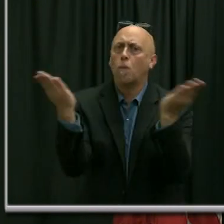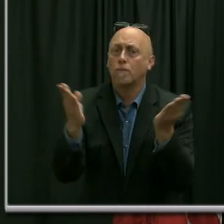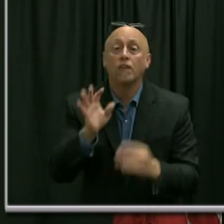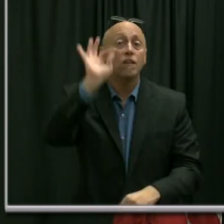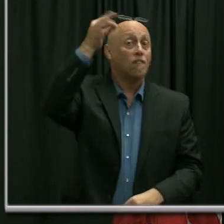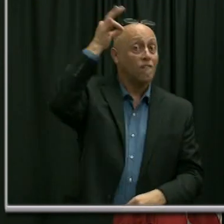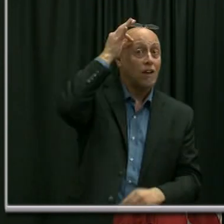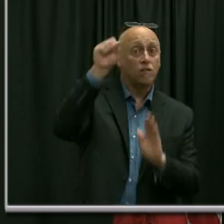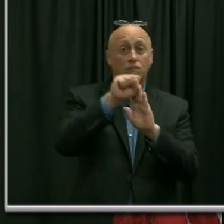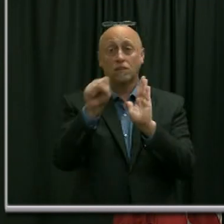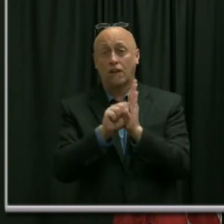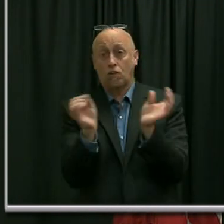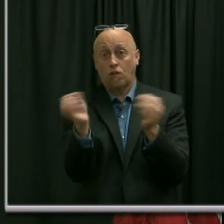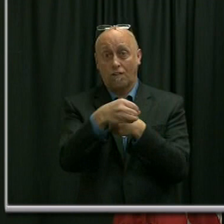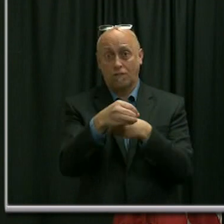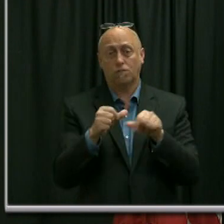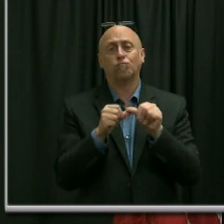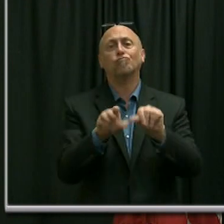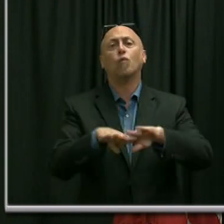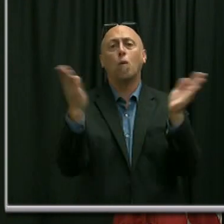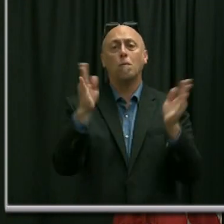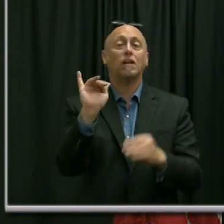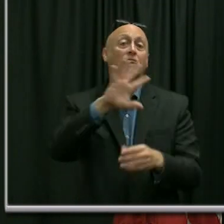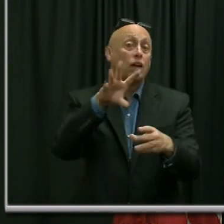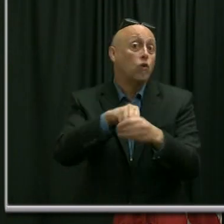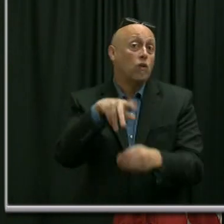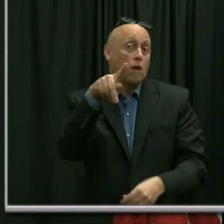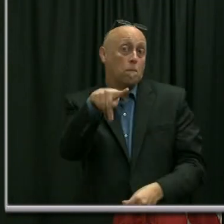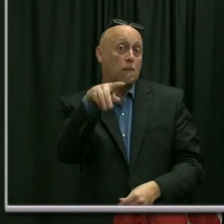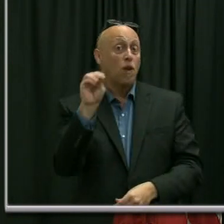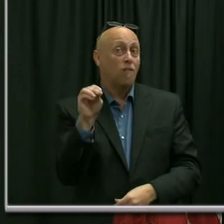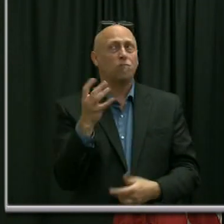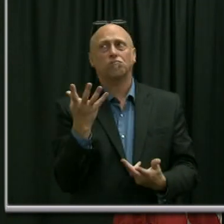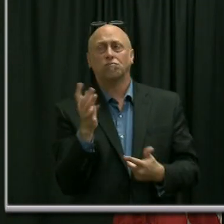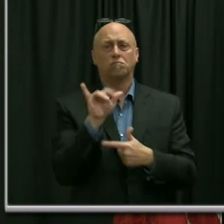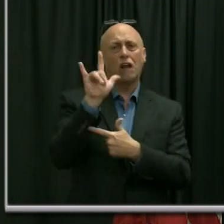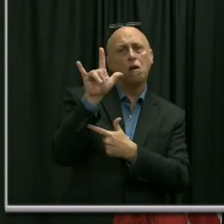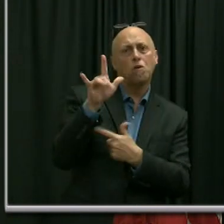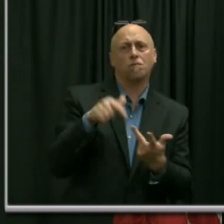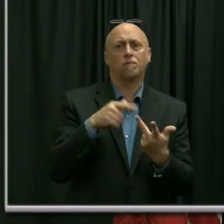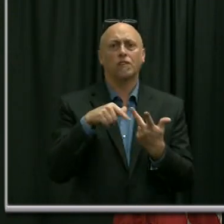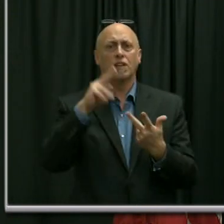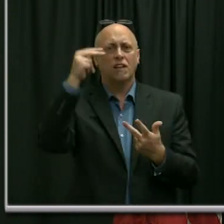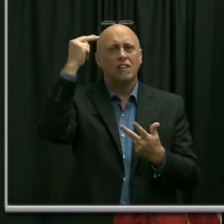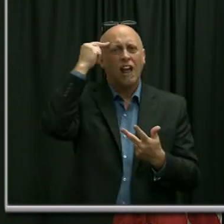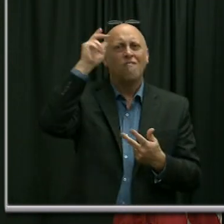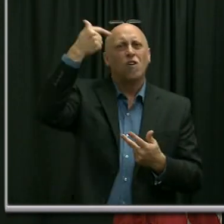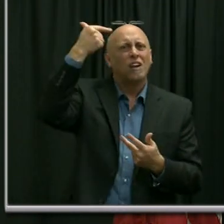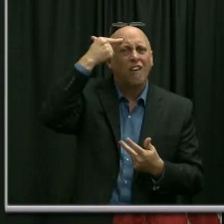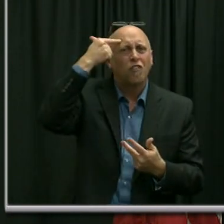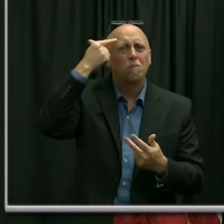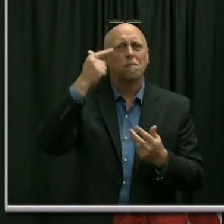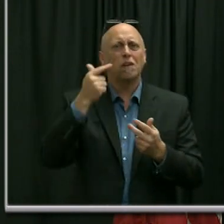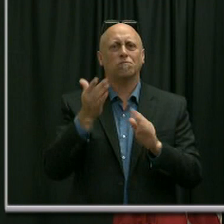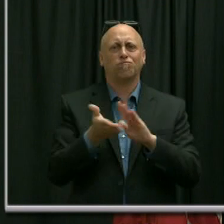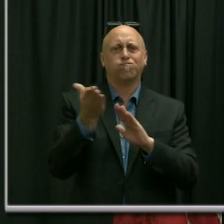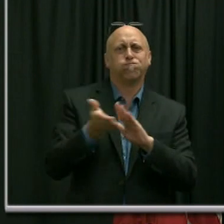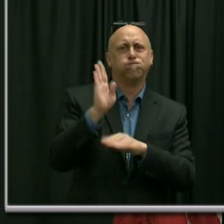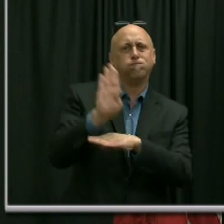WILL REMAIN OPEN. THESE INCLUDE FEDERAL AND STATE OFFICES AND SERVICES INCLUDING THE POST